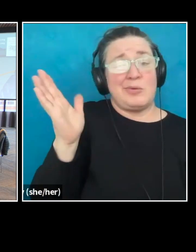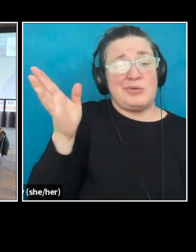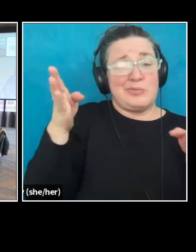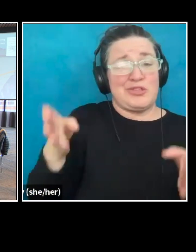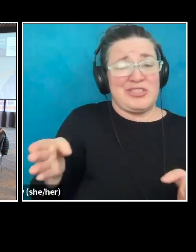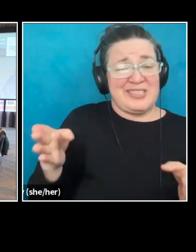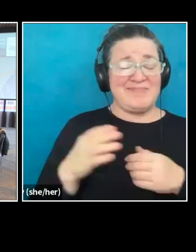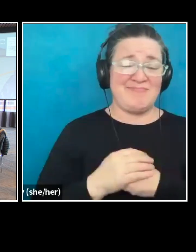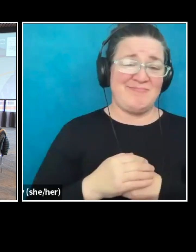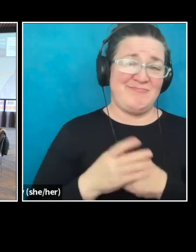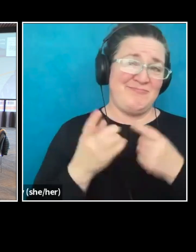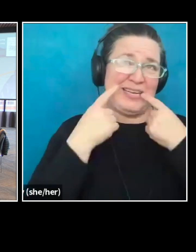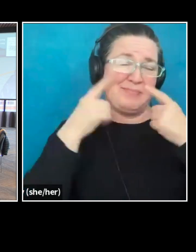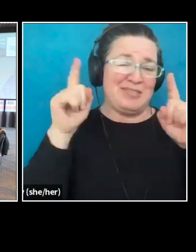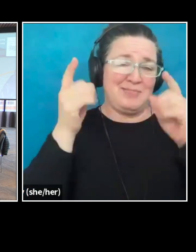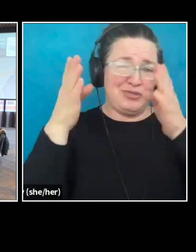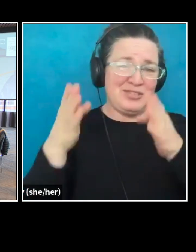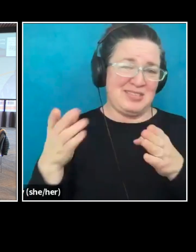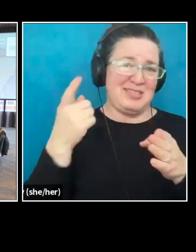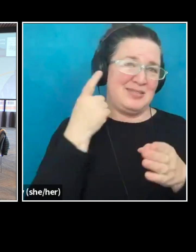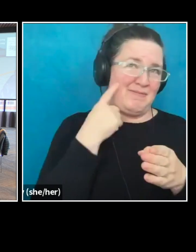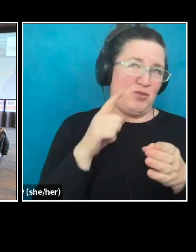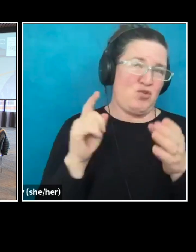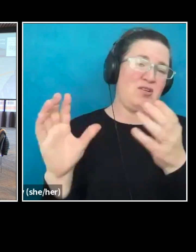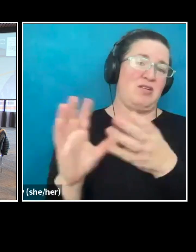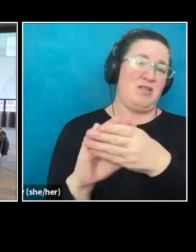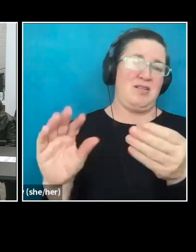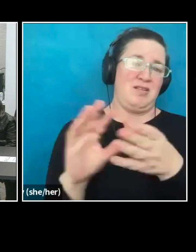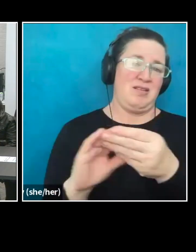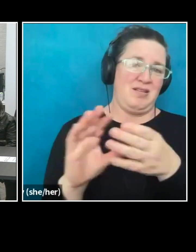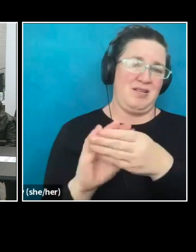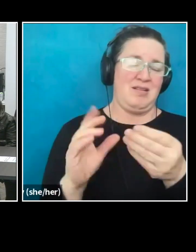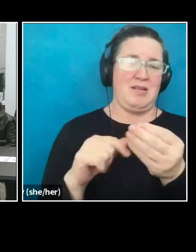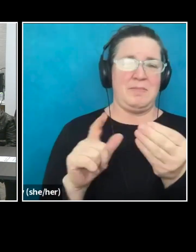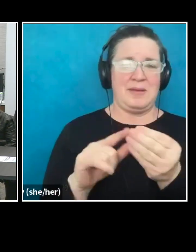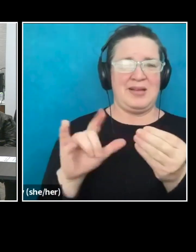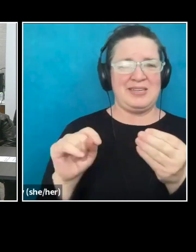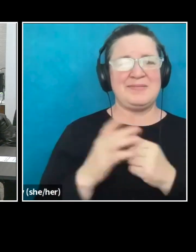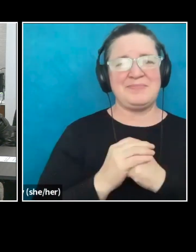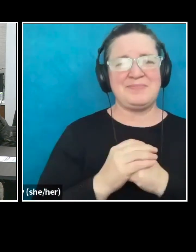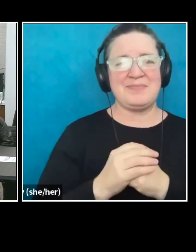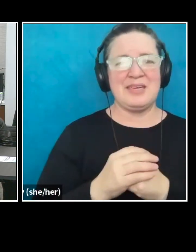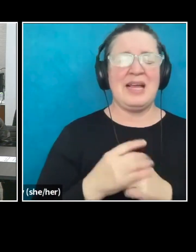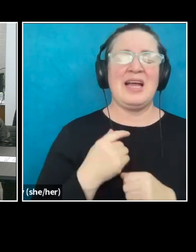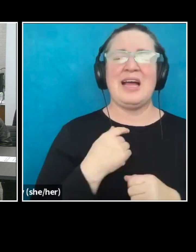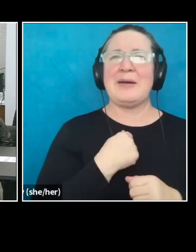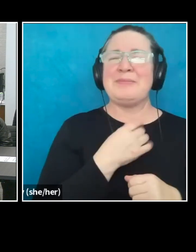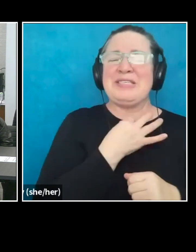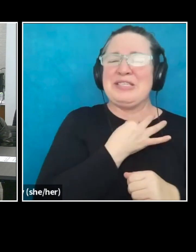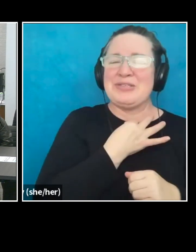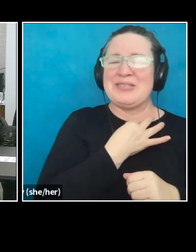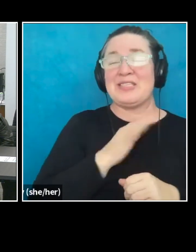I'm curious your perspective on it. Um, so your work is really around the people who need to use